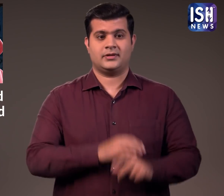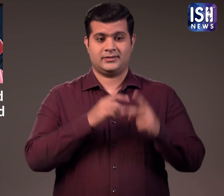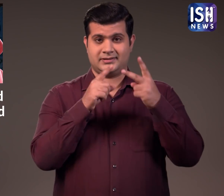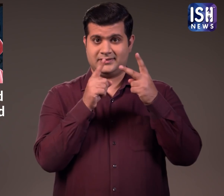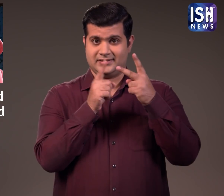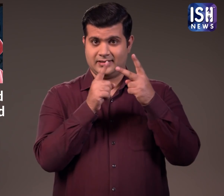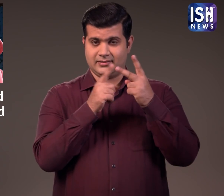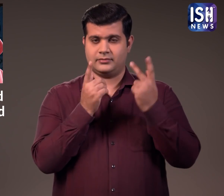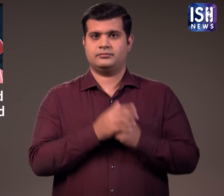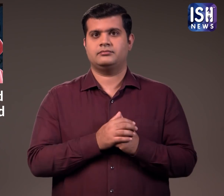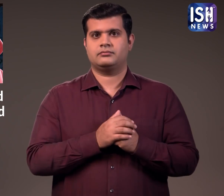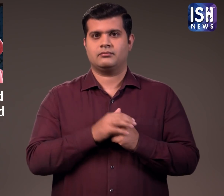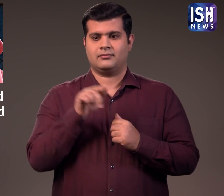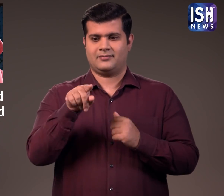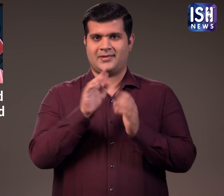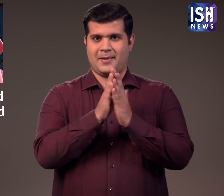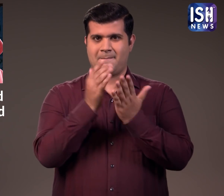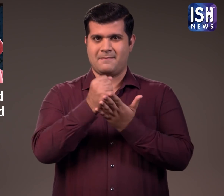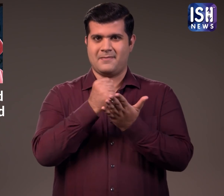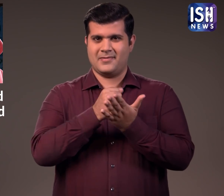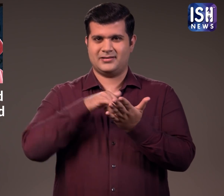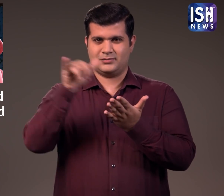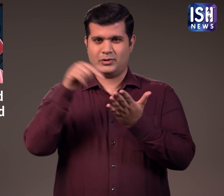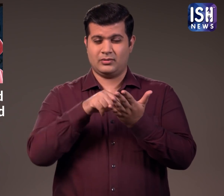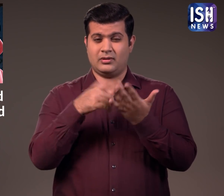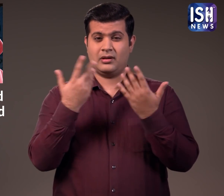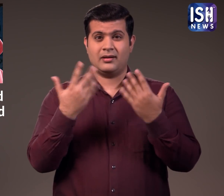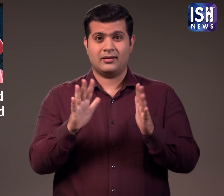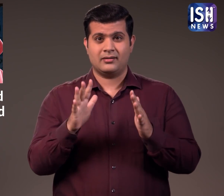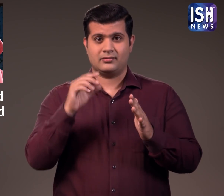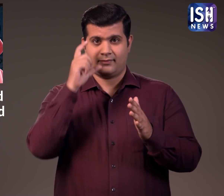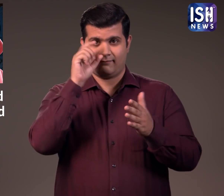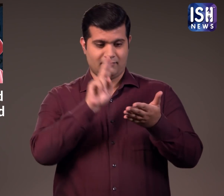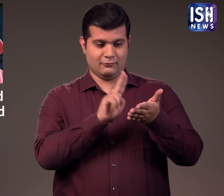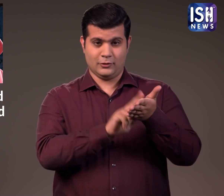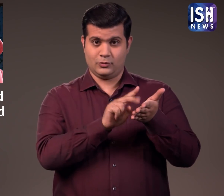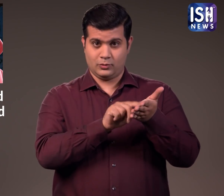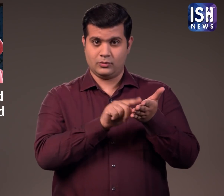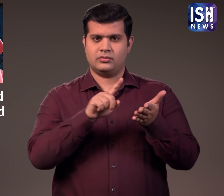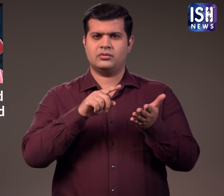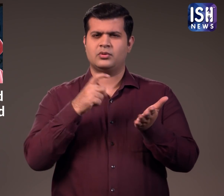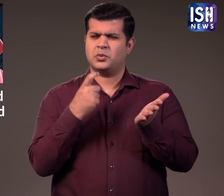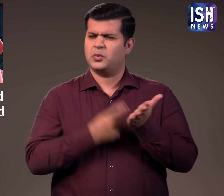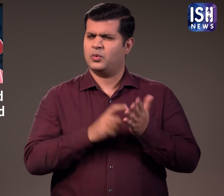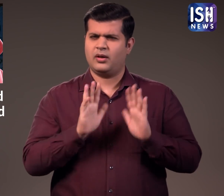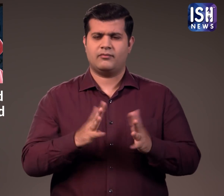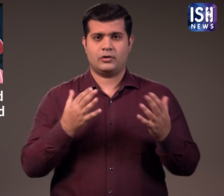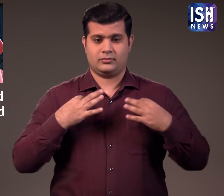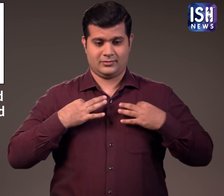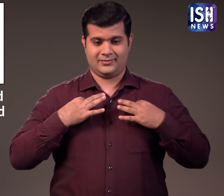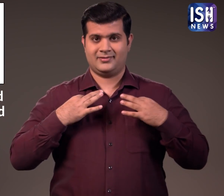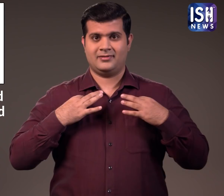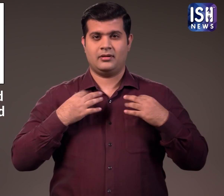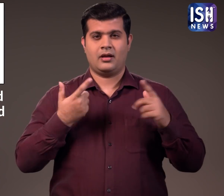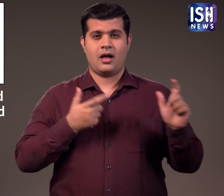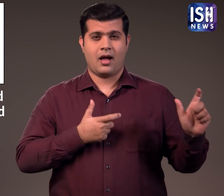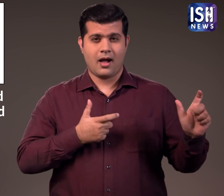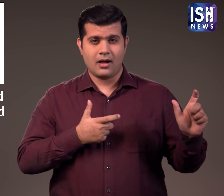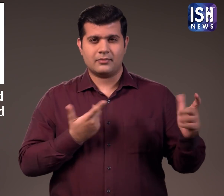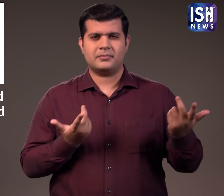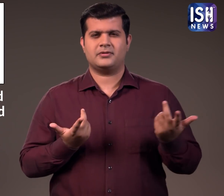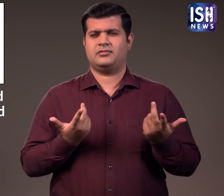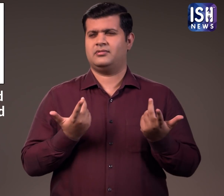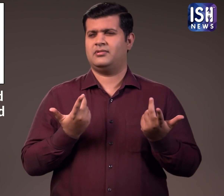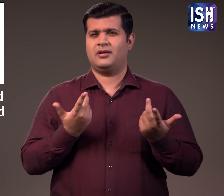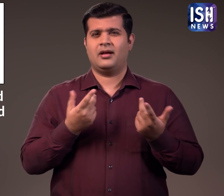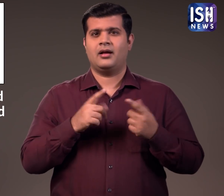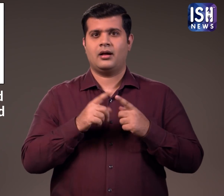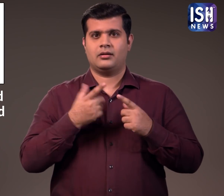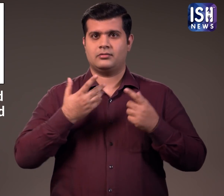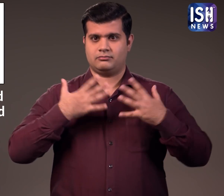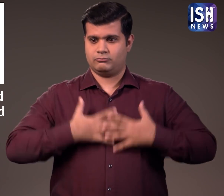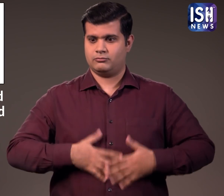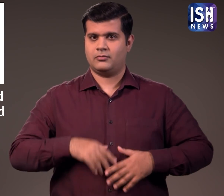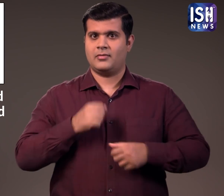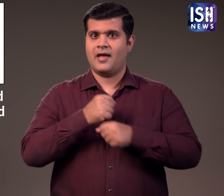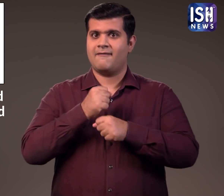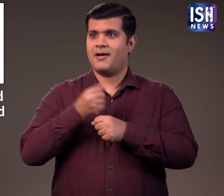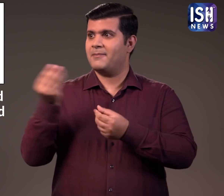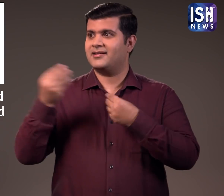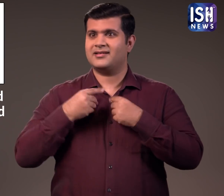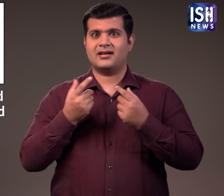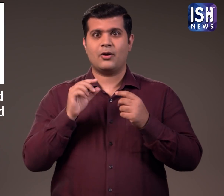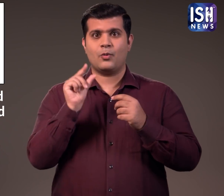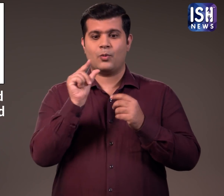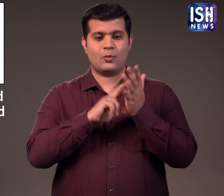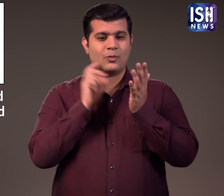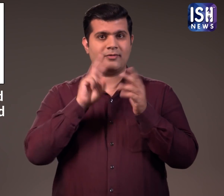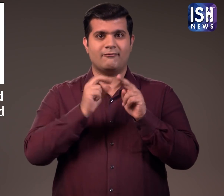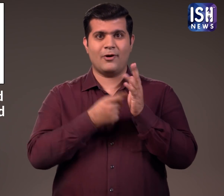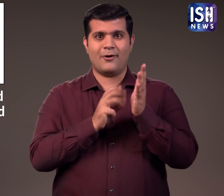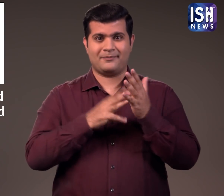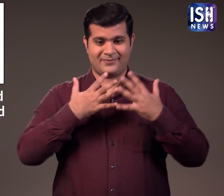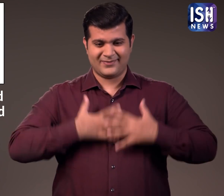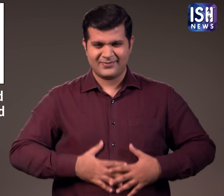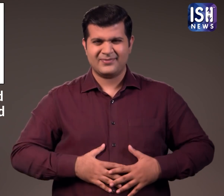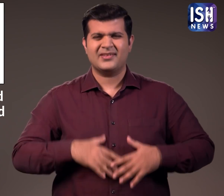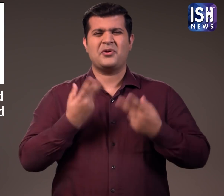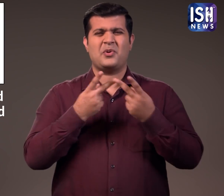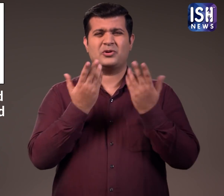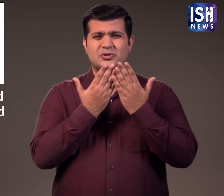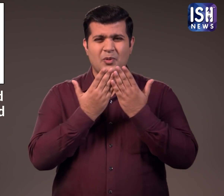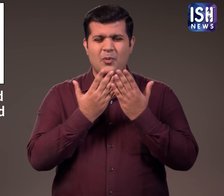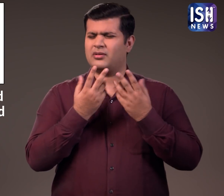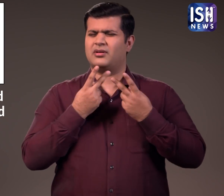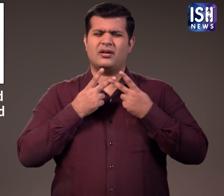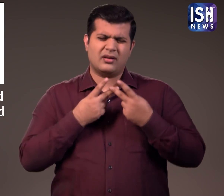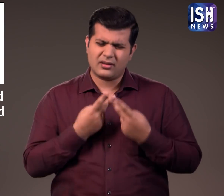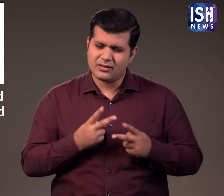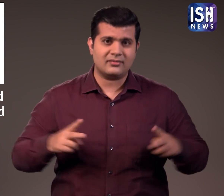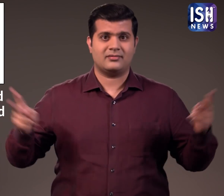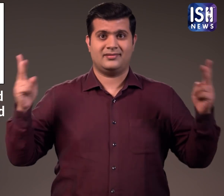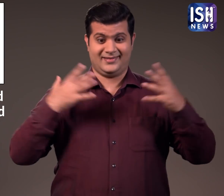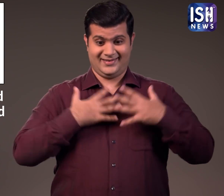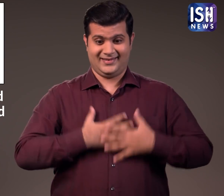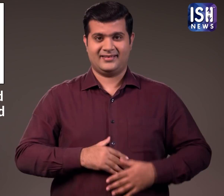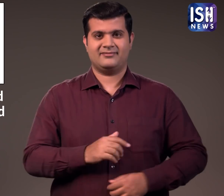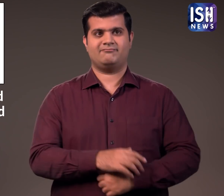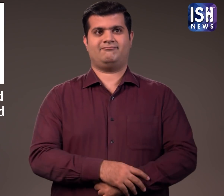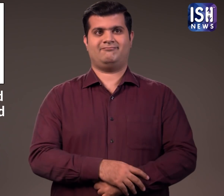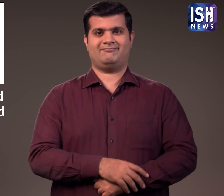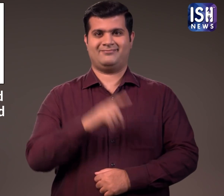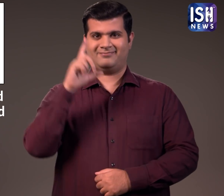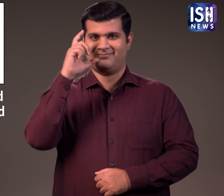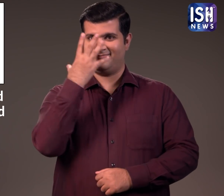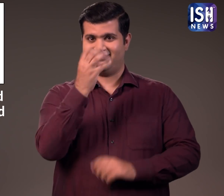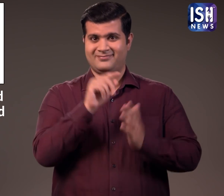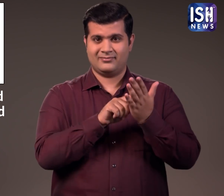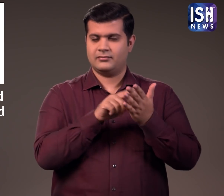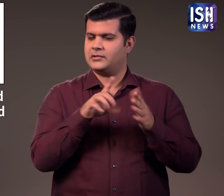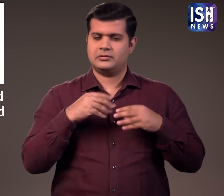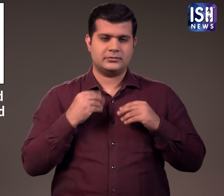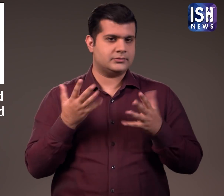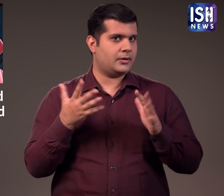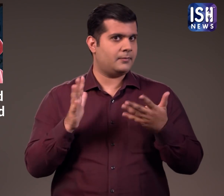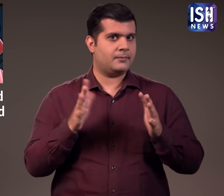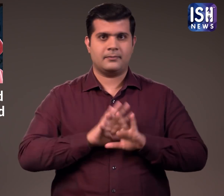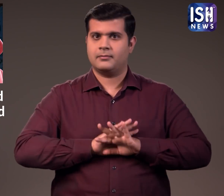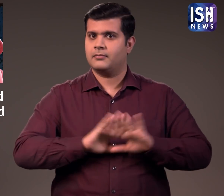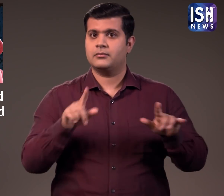2. For the passport picture you are not allowed to wear military, government, school or any kind of uniform.